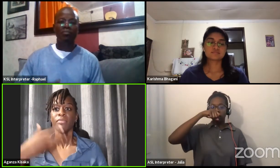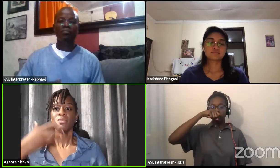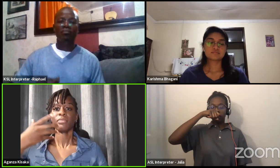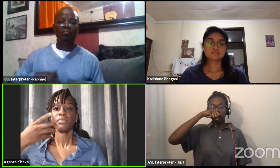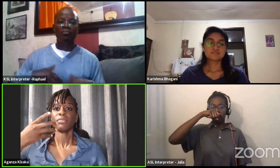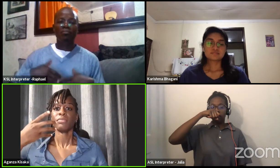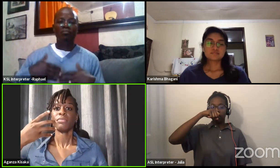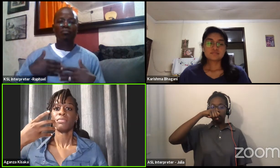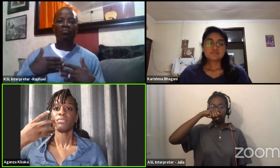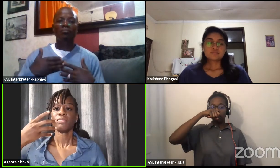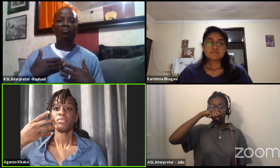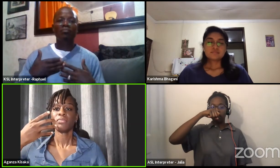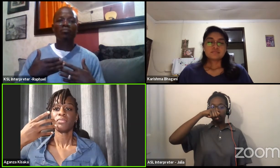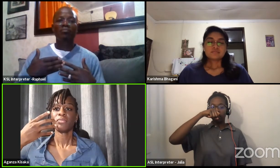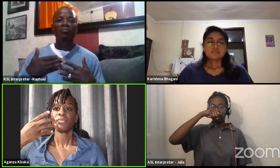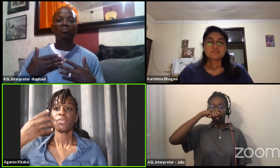(breathing)